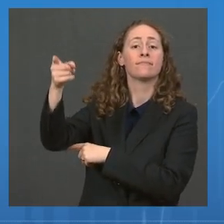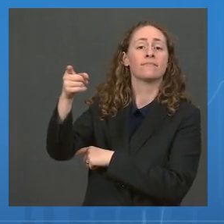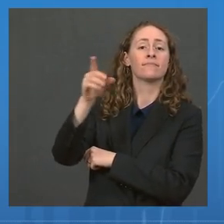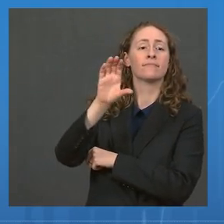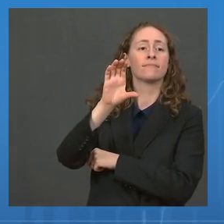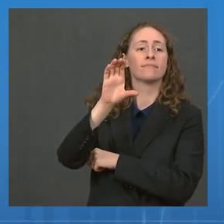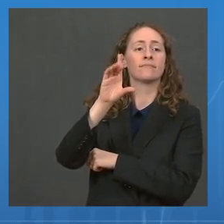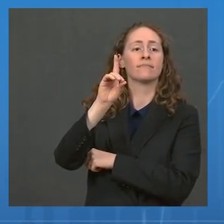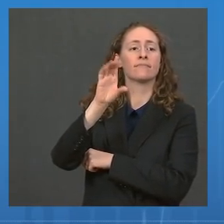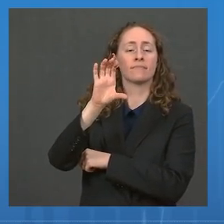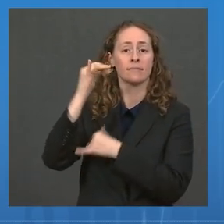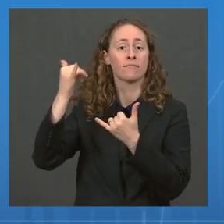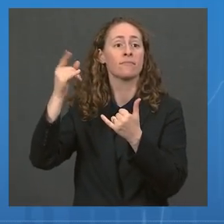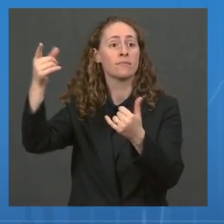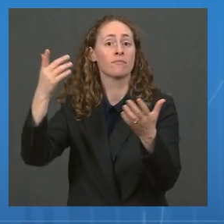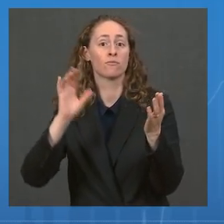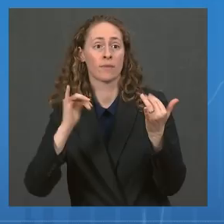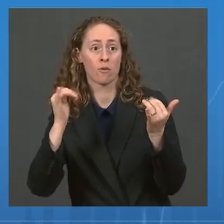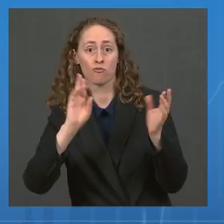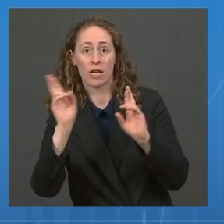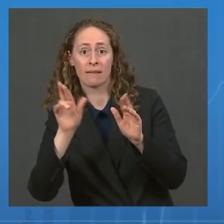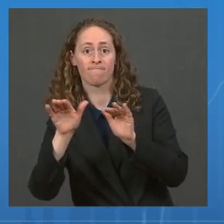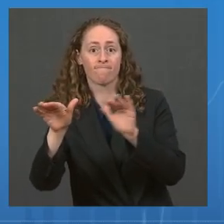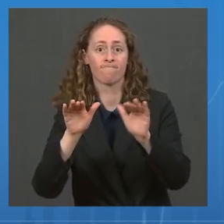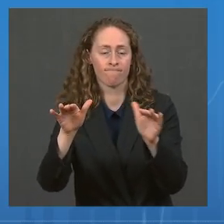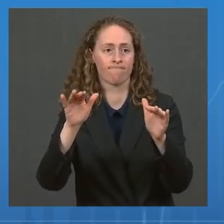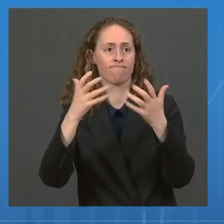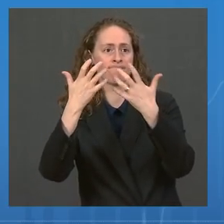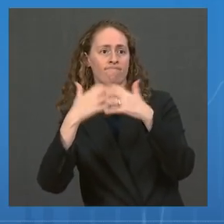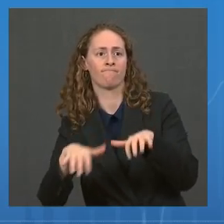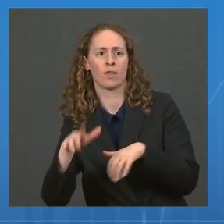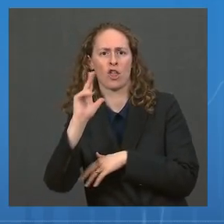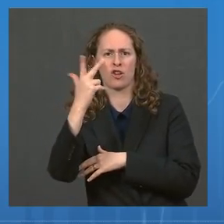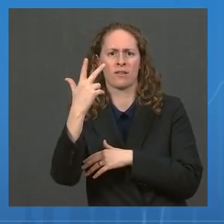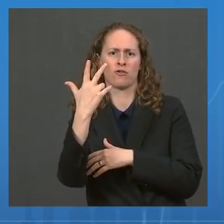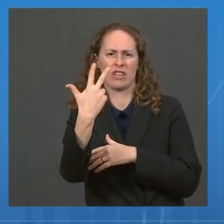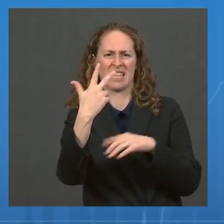and we will look at the data. We want to ensure people have the choice to take advantage of a tool